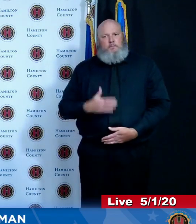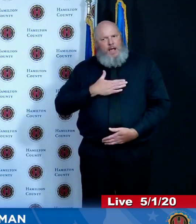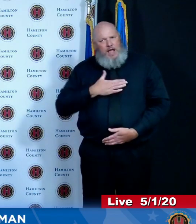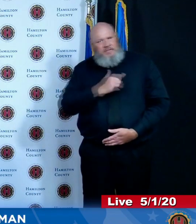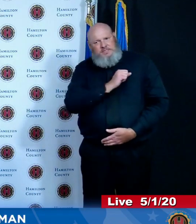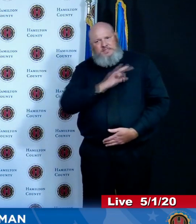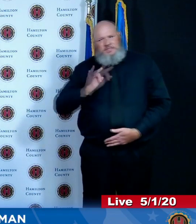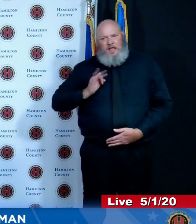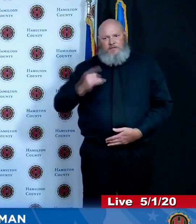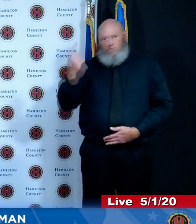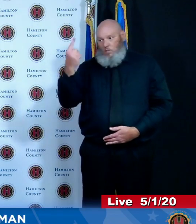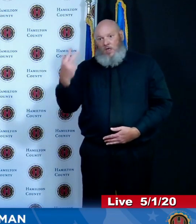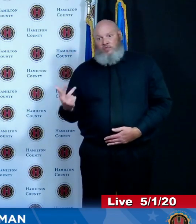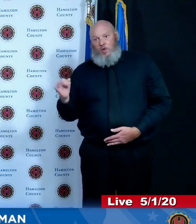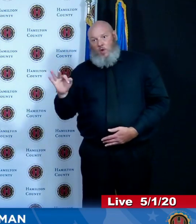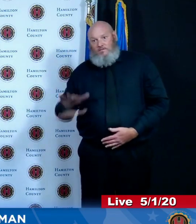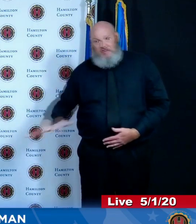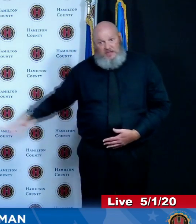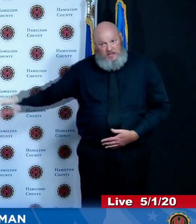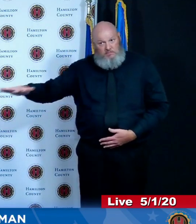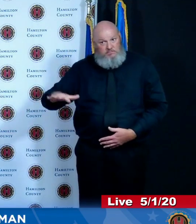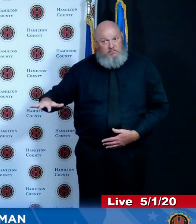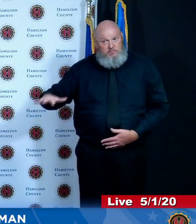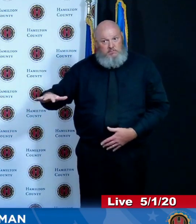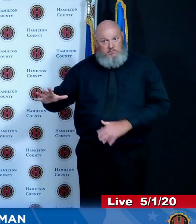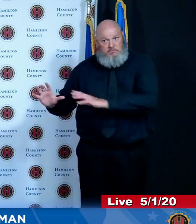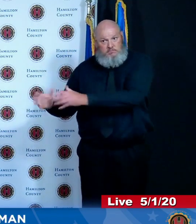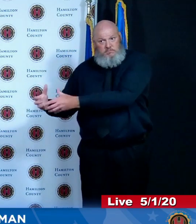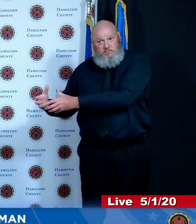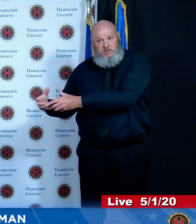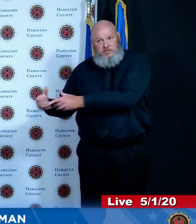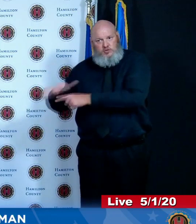some of their their normal work as well but I do have the capacity to bring them